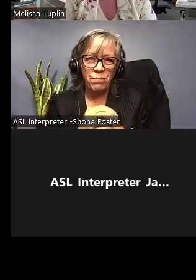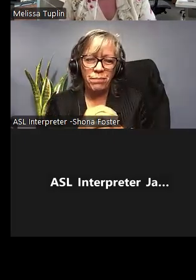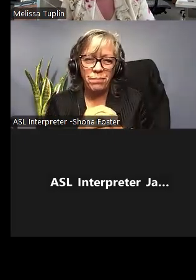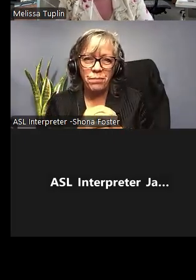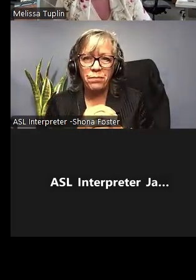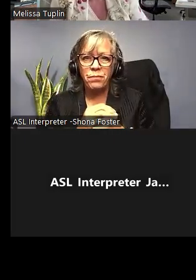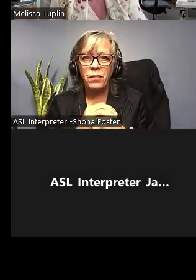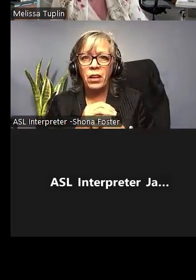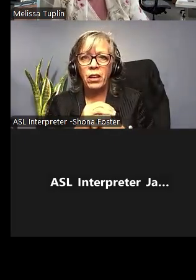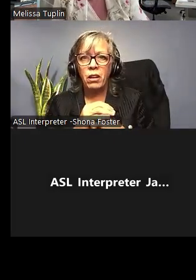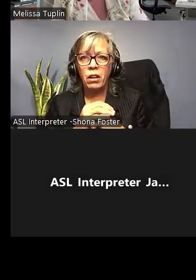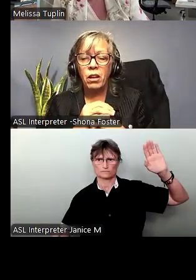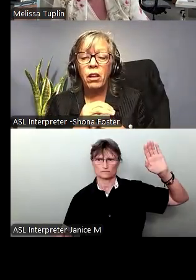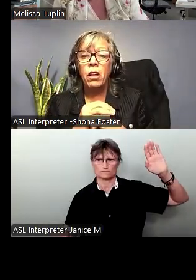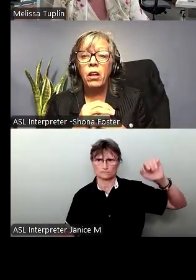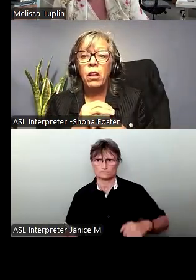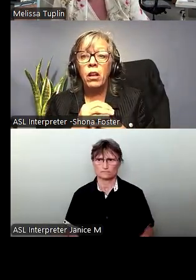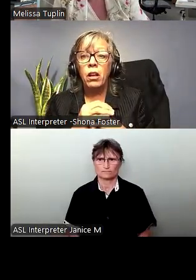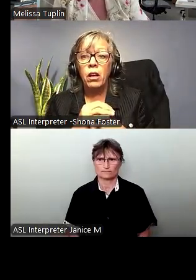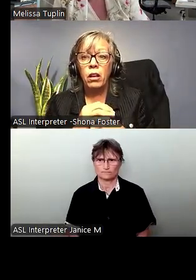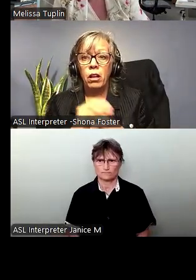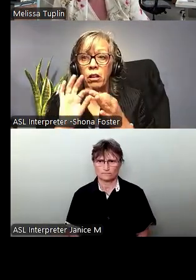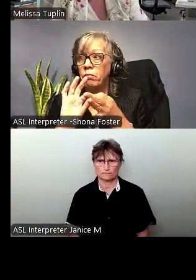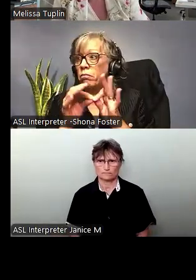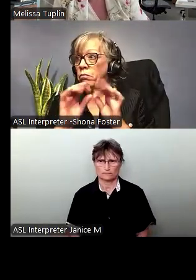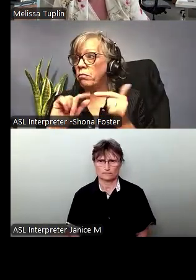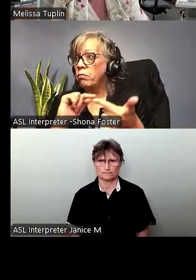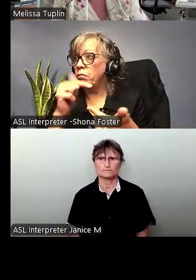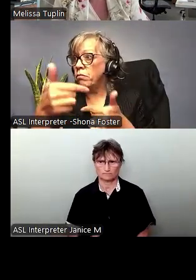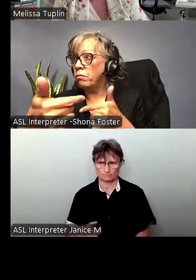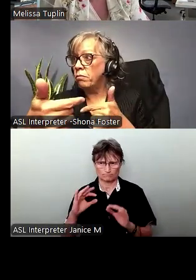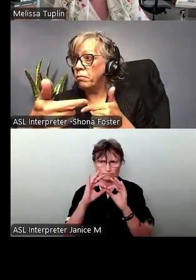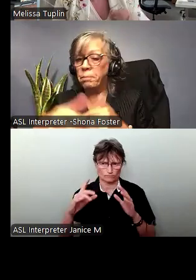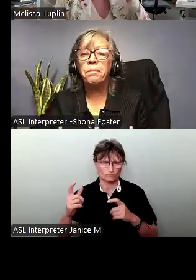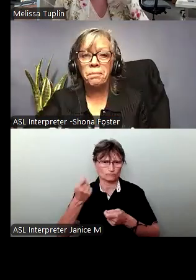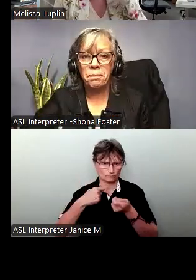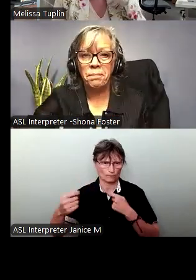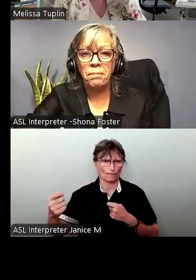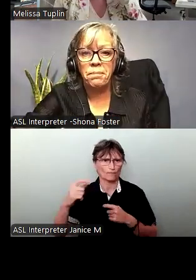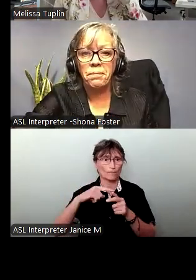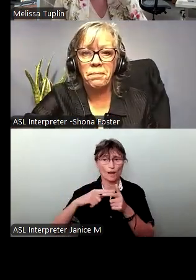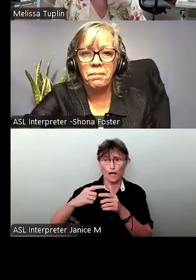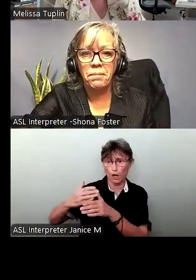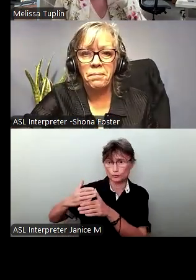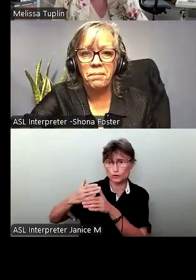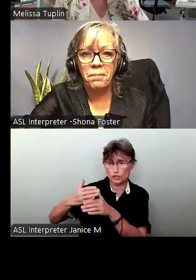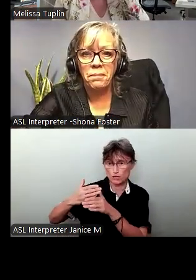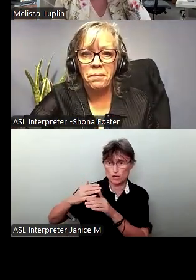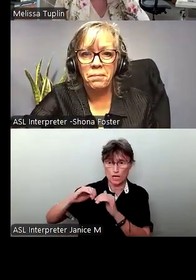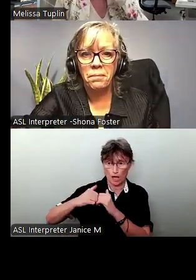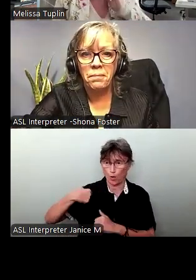I shared how we're making the funding decision before, I spoke about how to make your funding